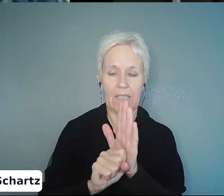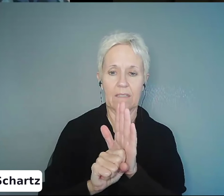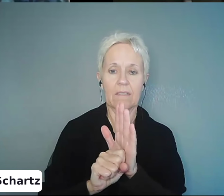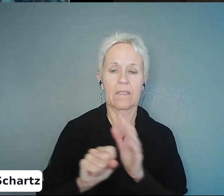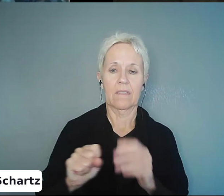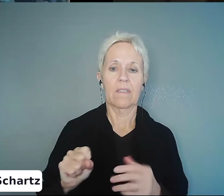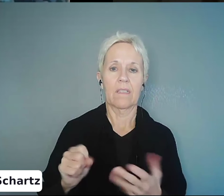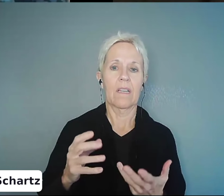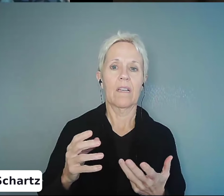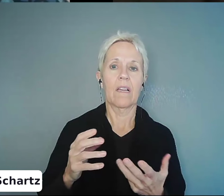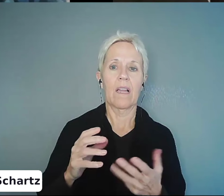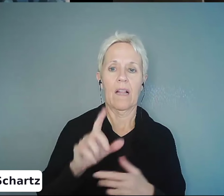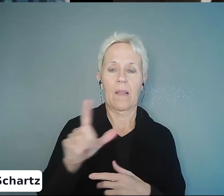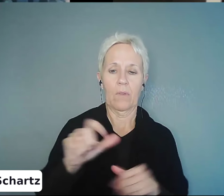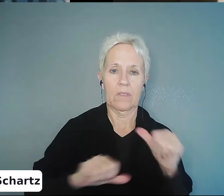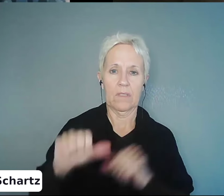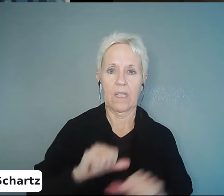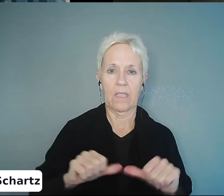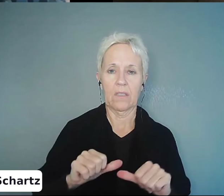So Angie Brinks social sciences academic services librarian at K-State.